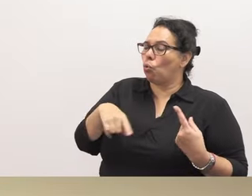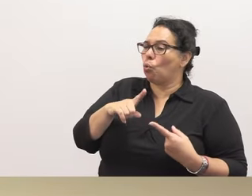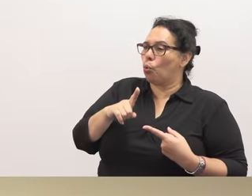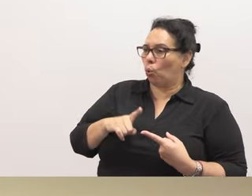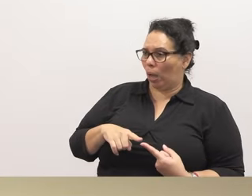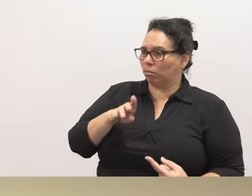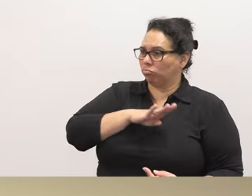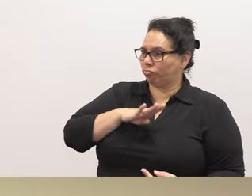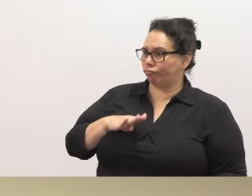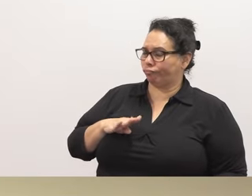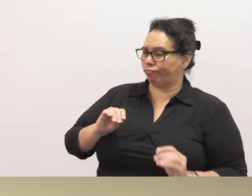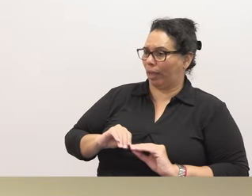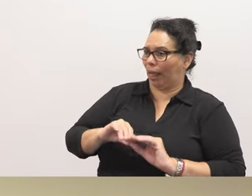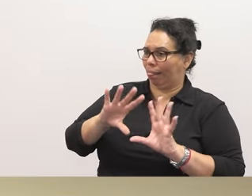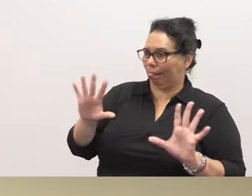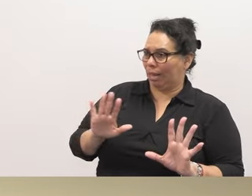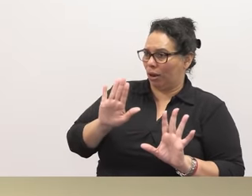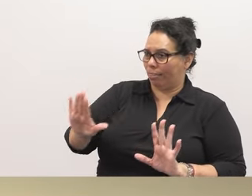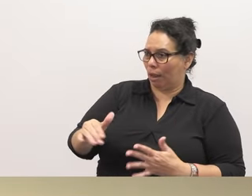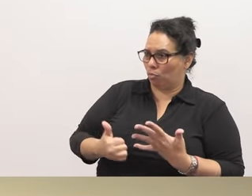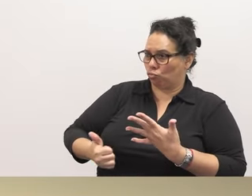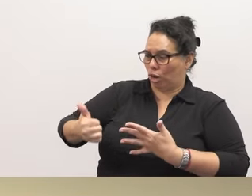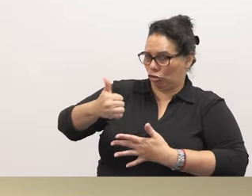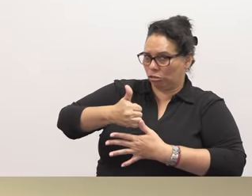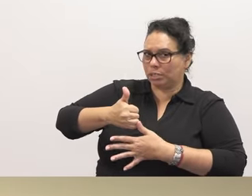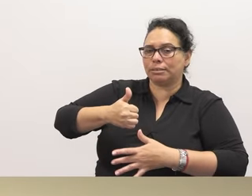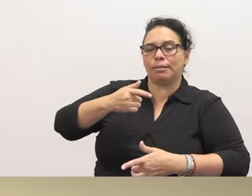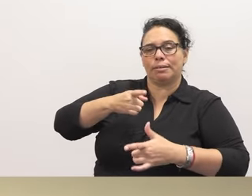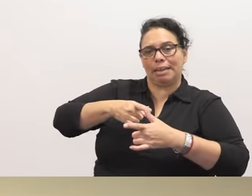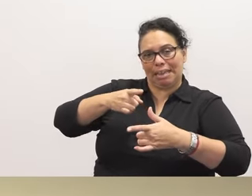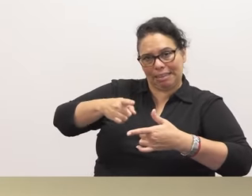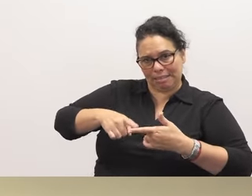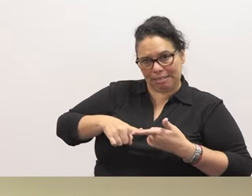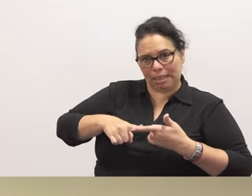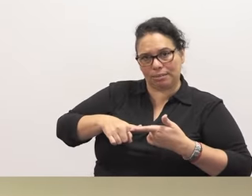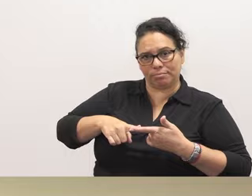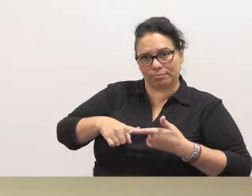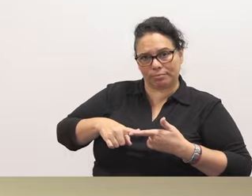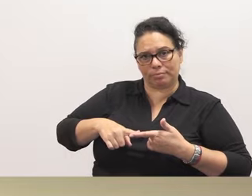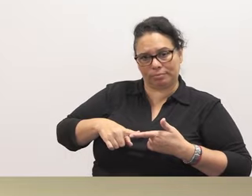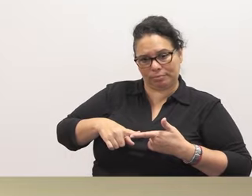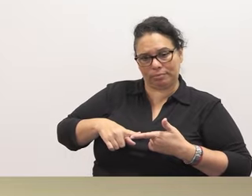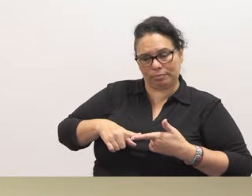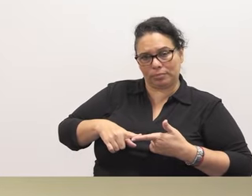about what the priorities are, then exactly as Juan said, a large part of the work becomes